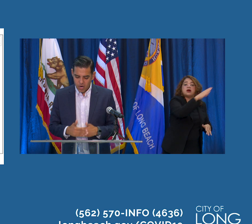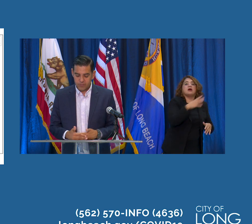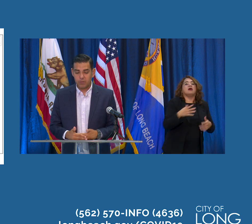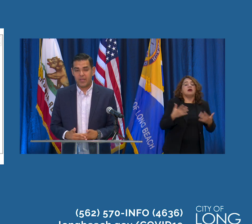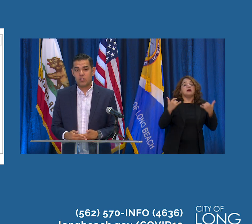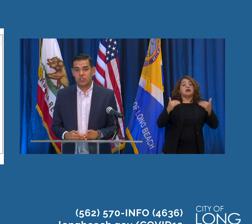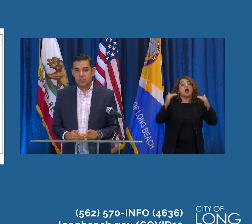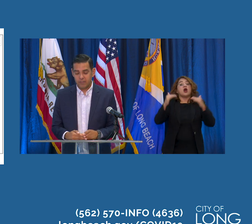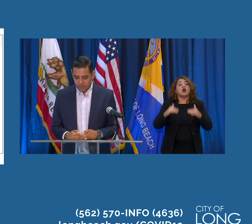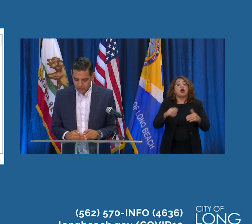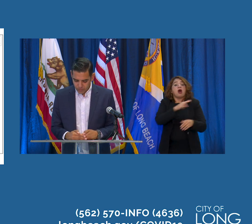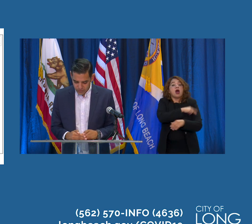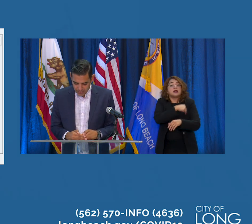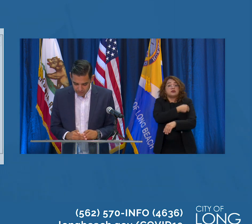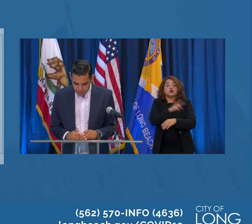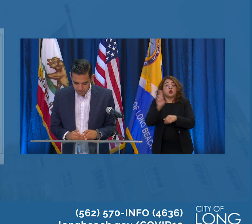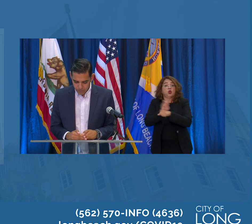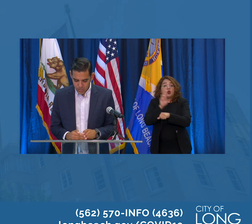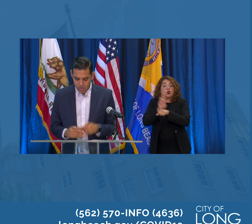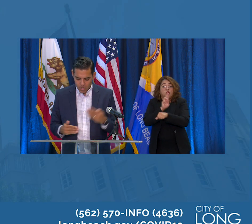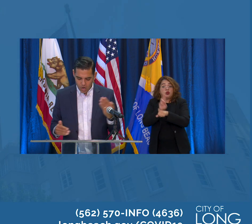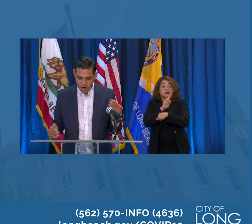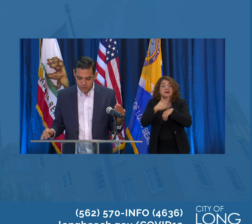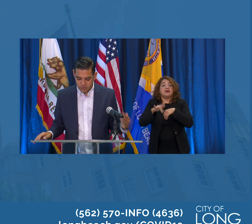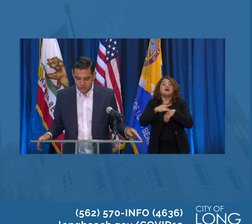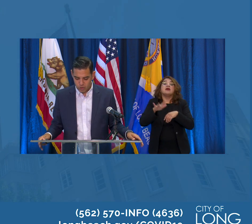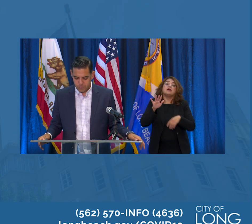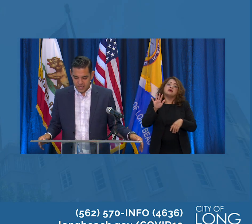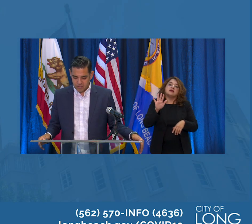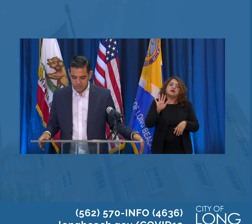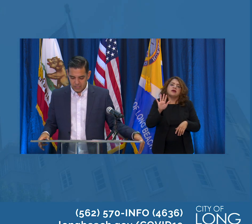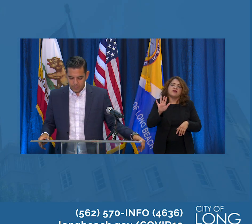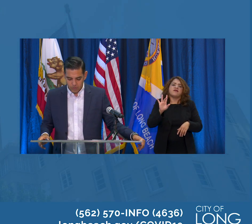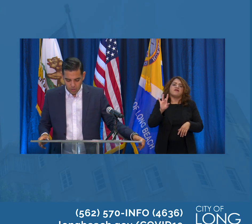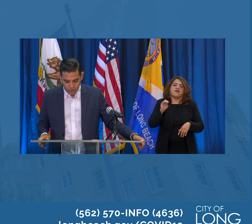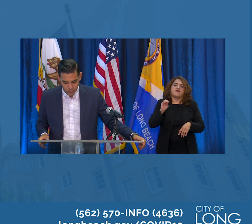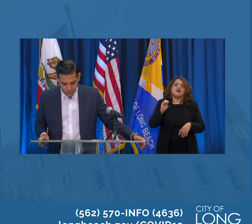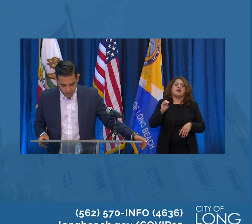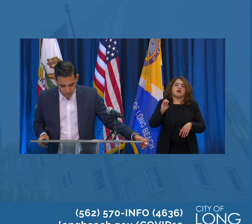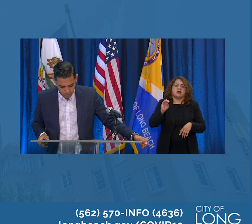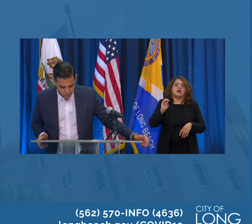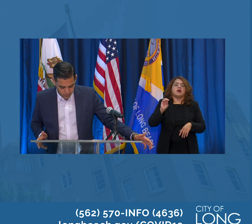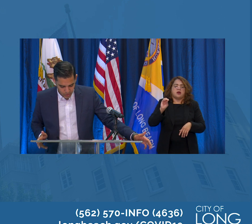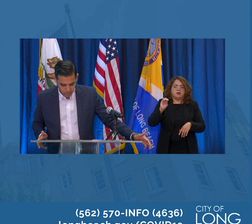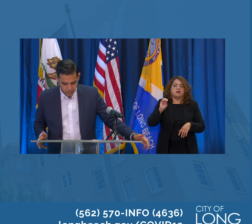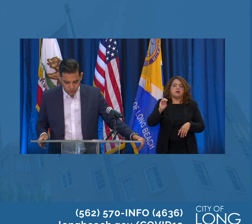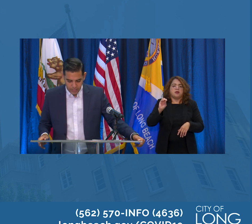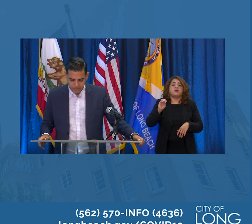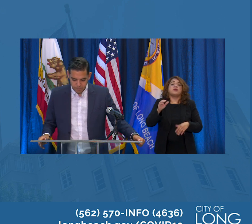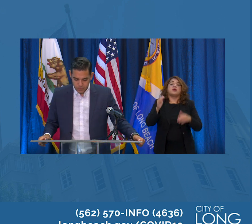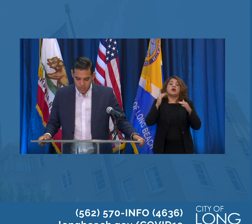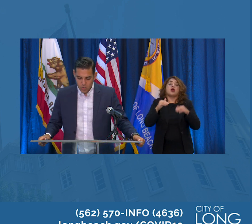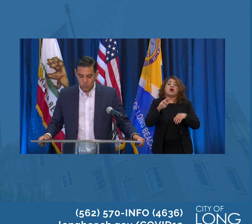Our hospital bed usage is at 50 percent. Our hospital surge beds available are 300 or 330.